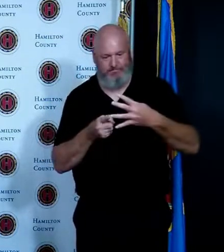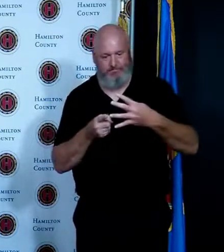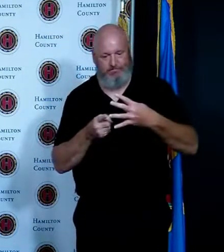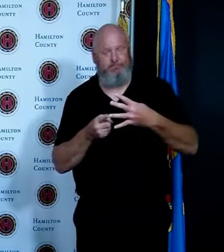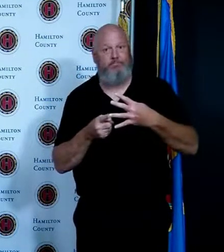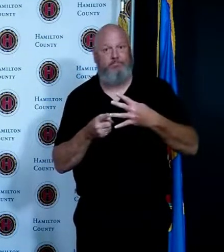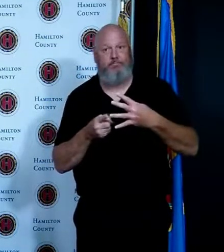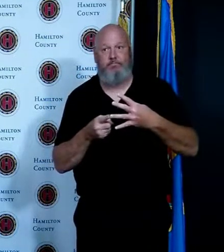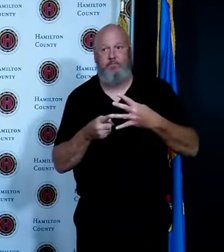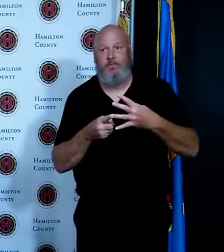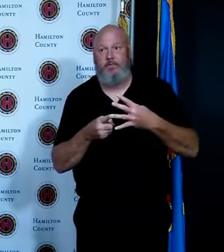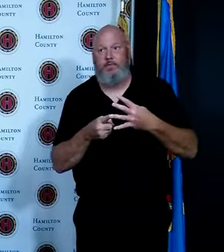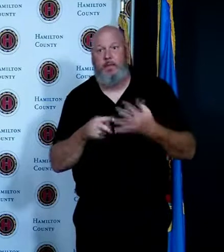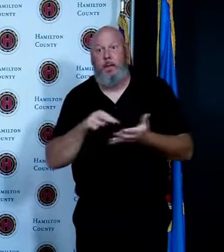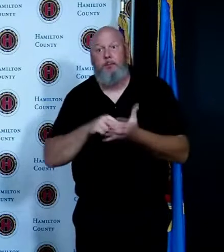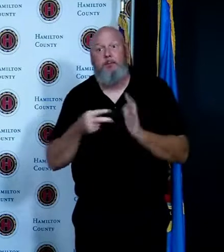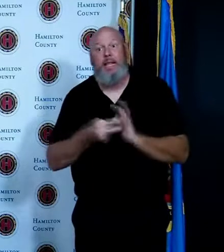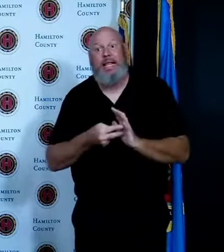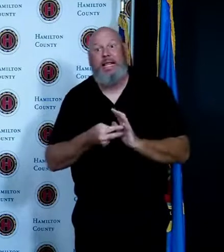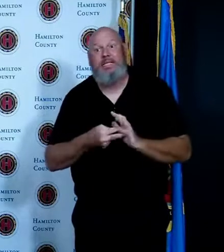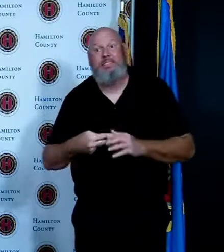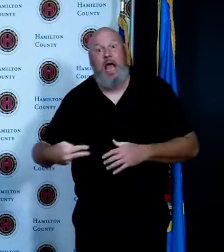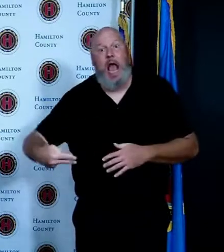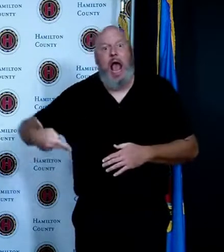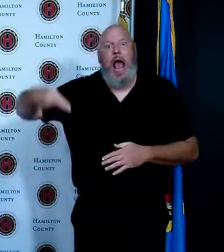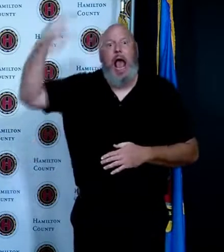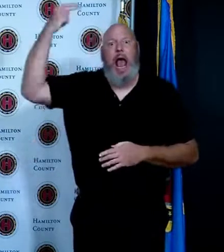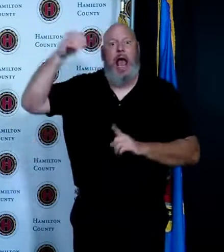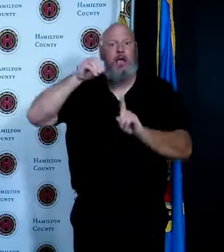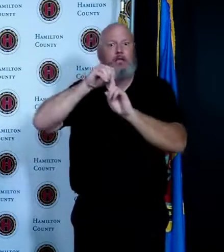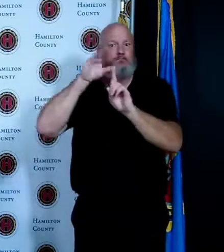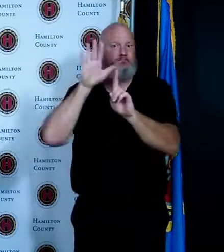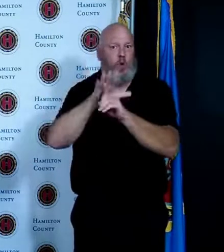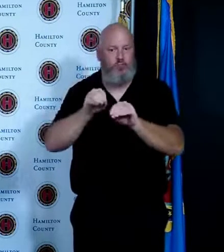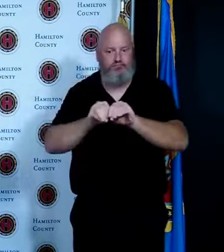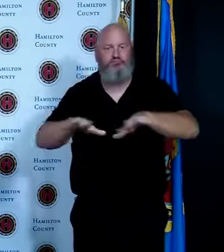activities as much as possible and follow all current health orders so